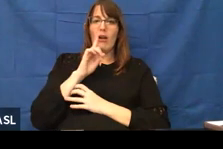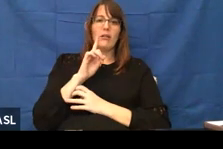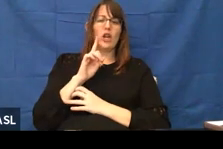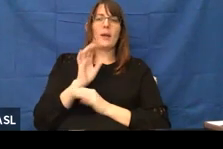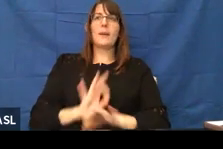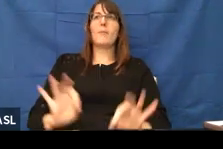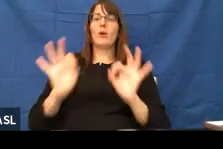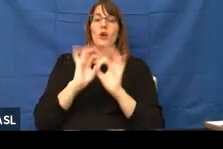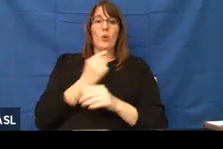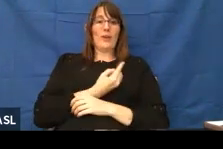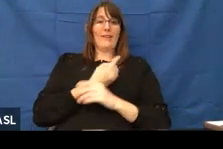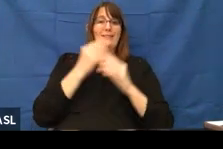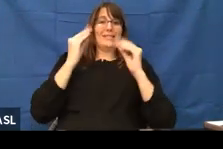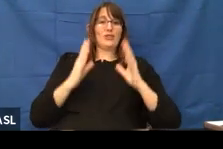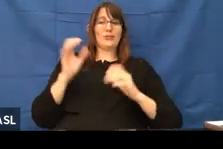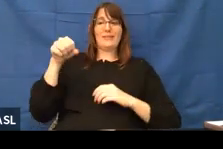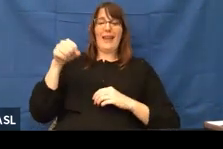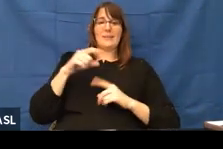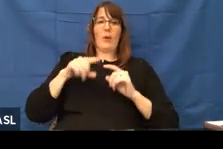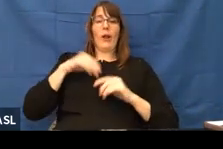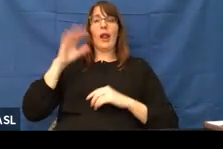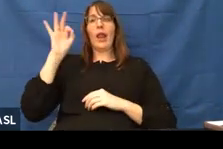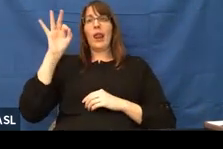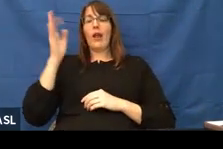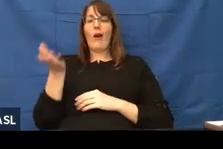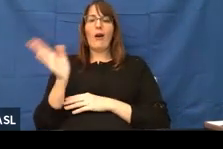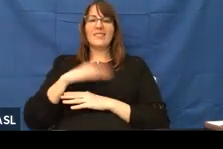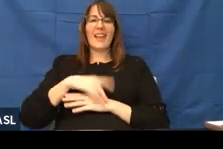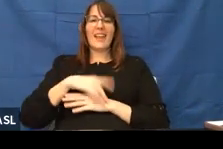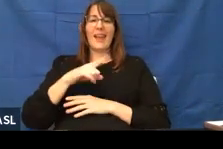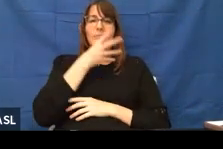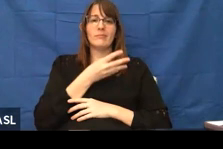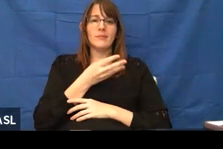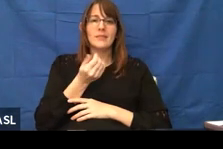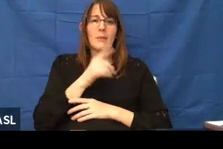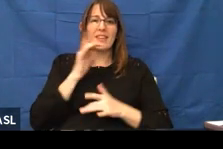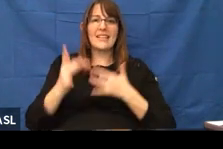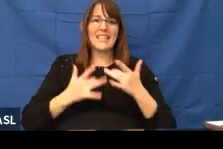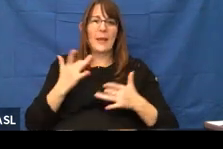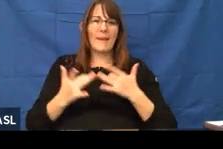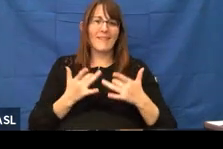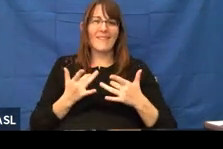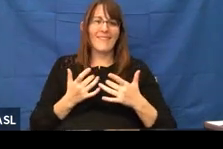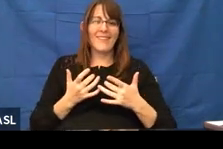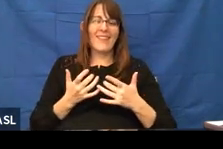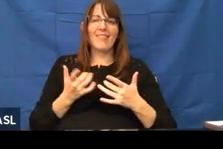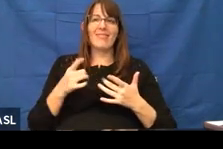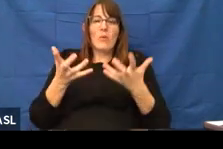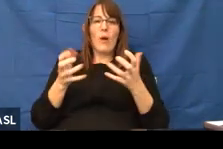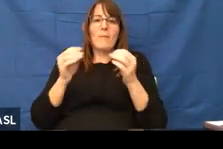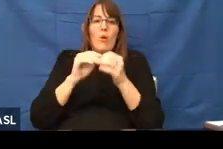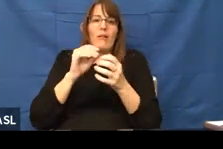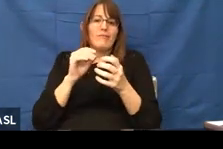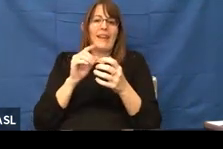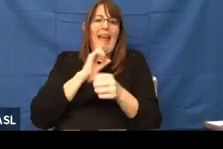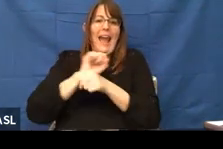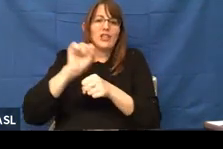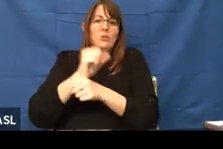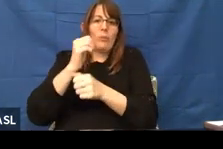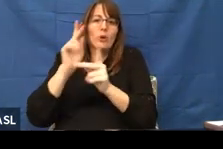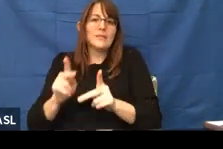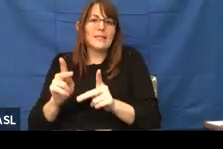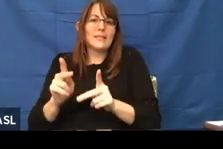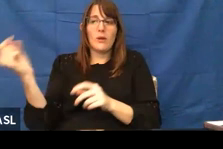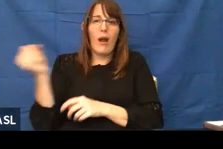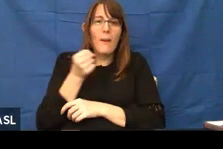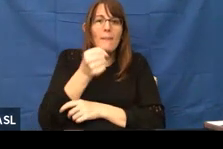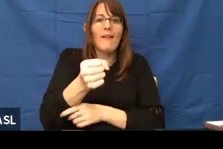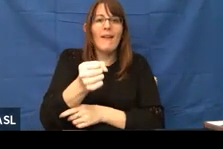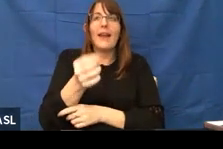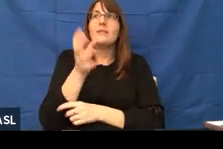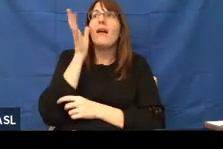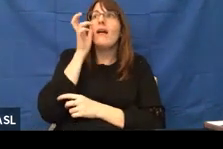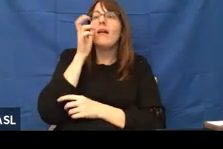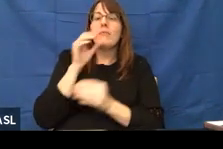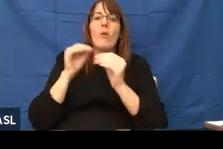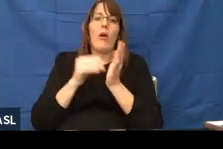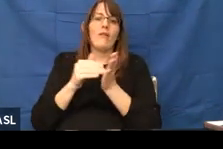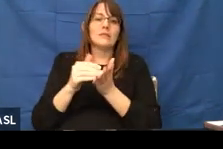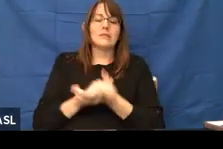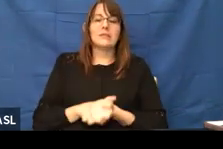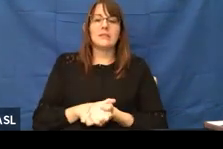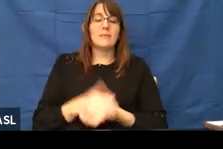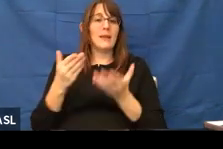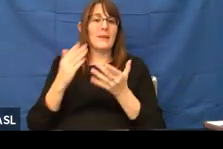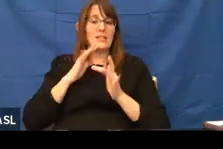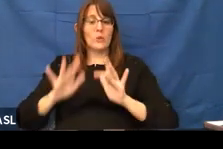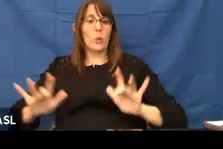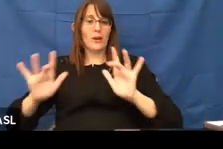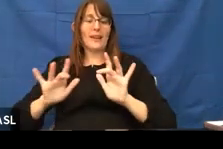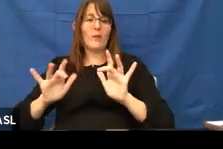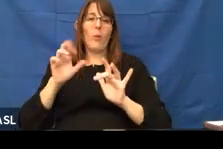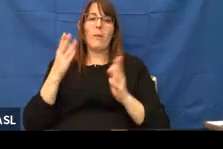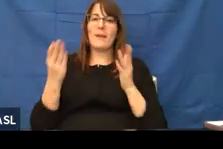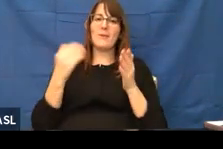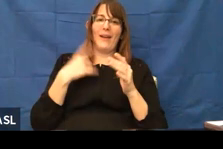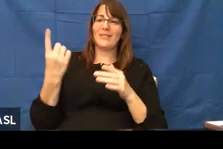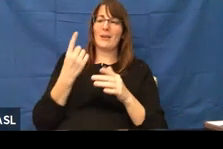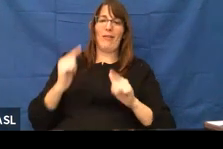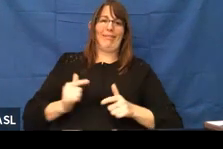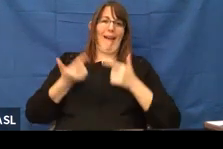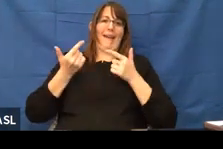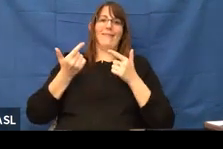Jewyl Alderson Clarke, SDCOE: We are their teacher they hear from us all the time and that loses some of that exciting authenticity that students need. And so bringing in guest speakers, whether you're having them watch a pre recorded session or you can bring in someone from your advisory committee is great.